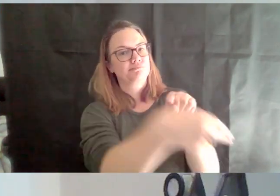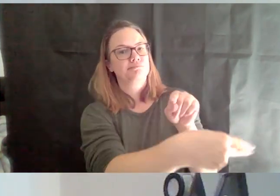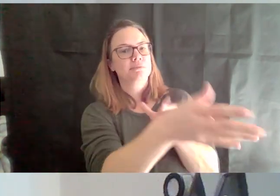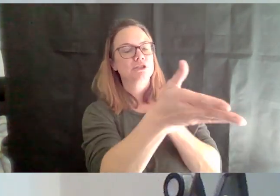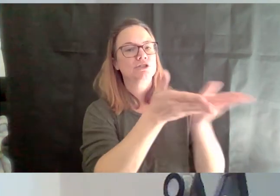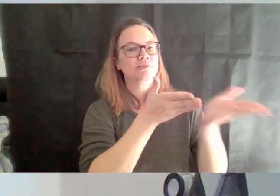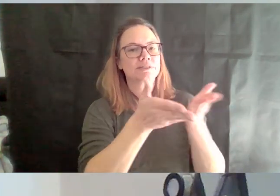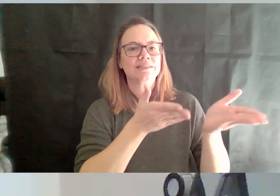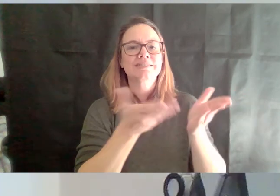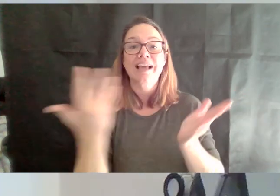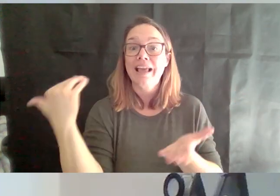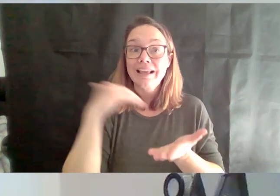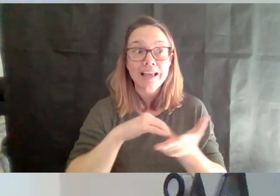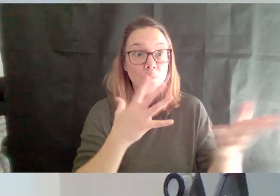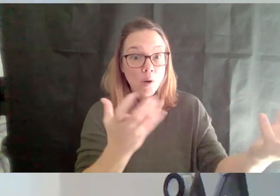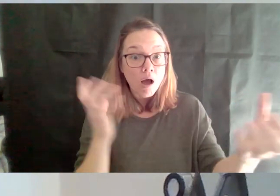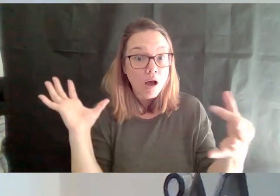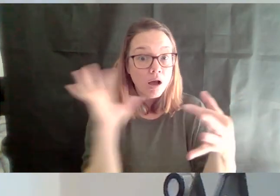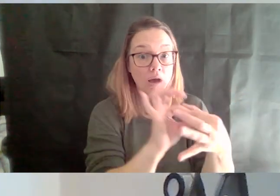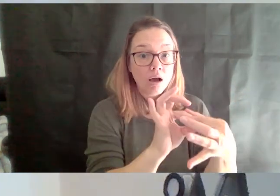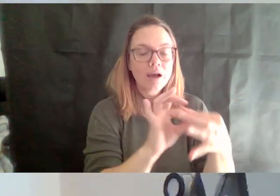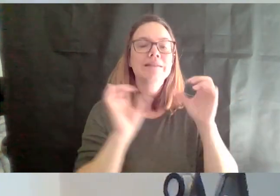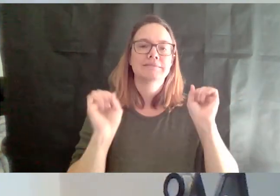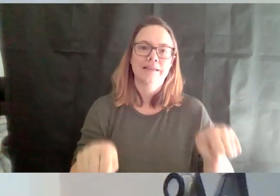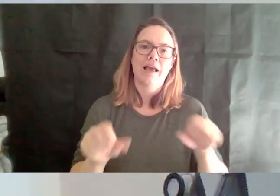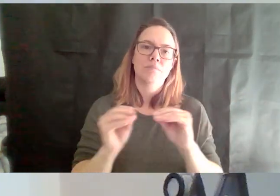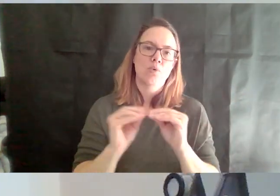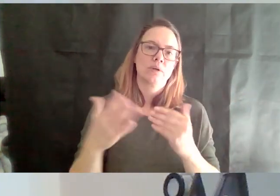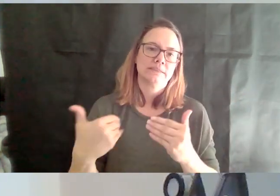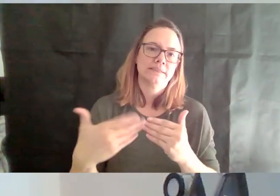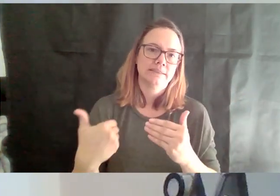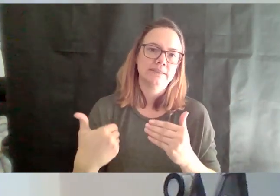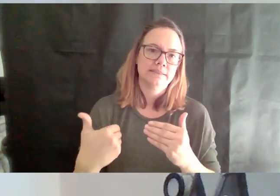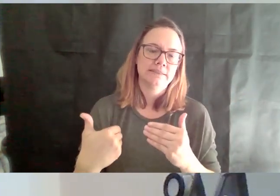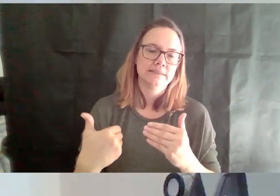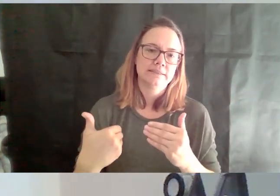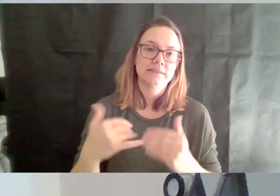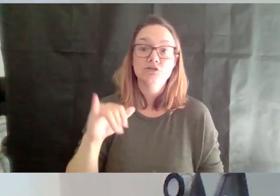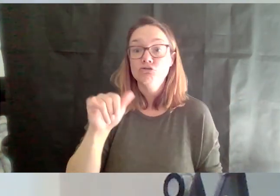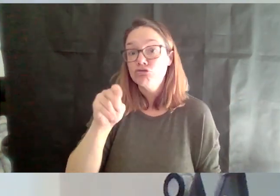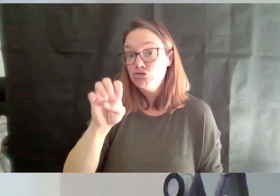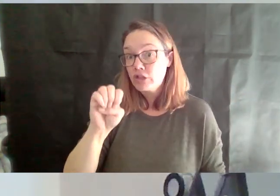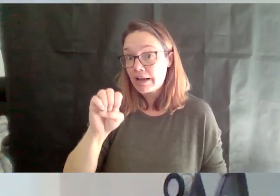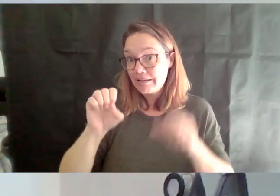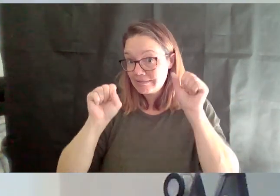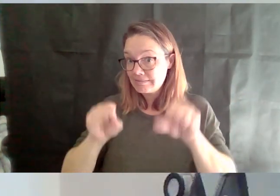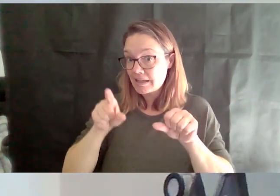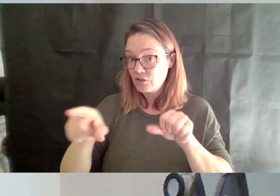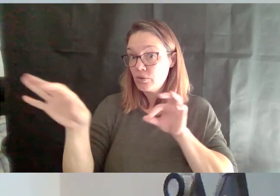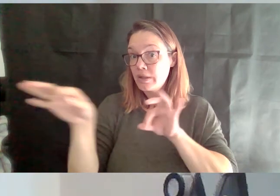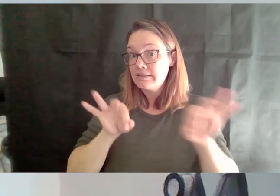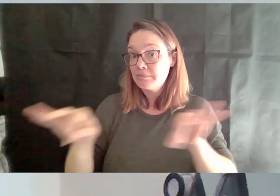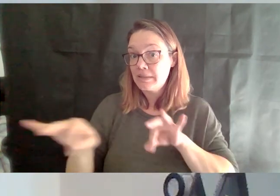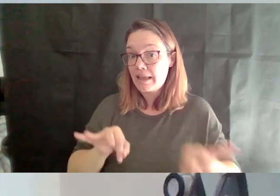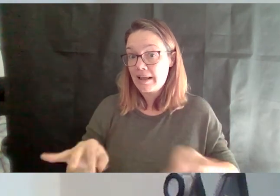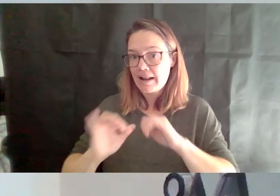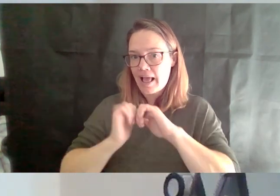you will more easily be able to do that. Jane, can you tell us how you create positive working relationships with people on your caseload